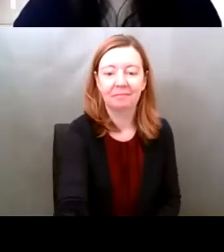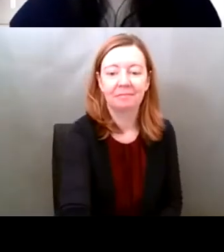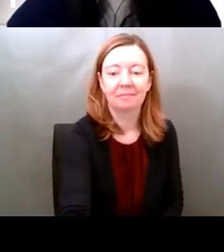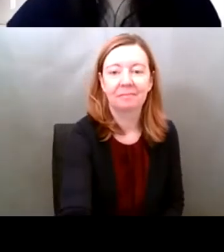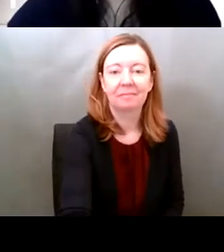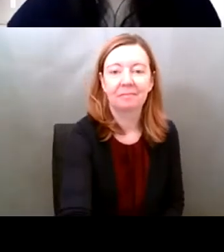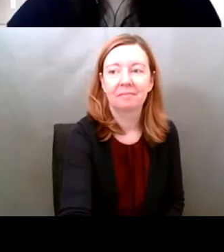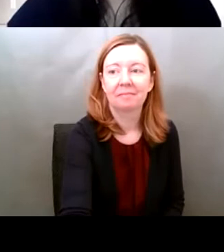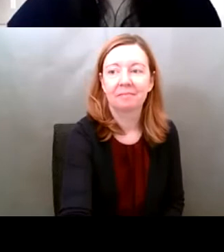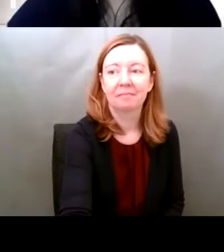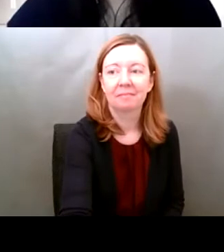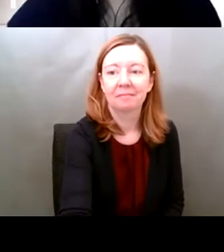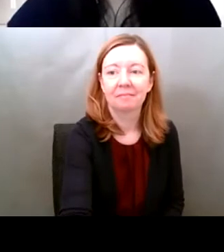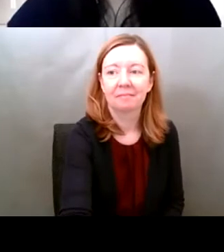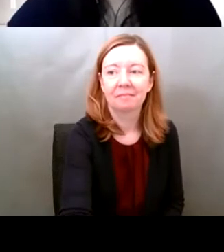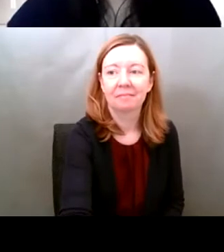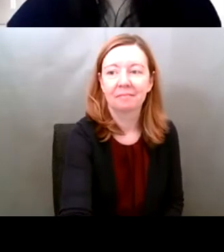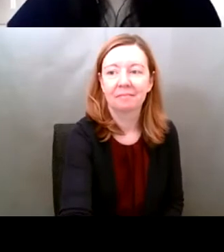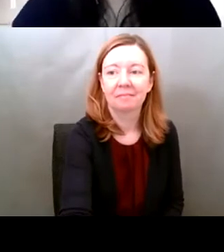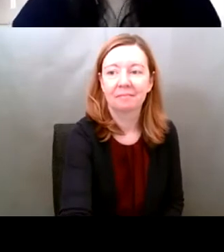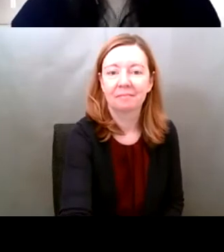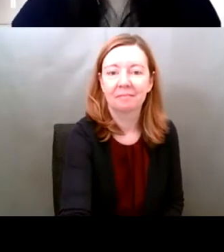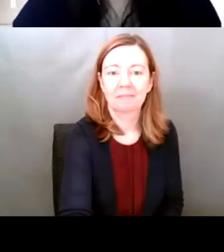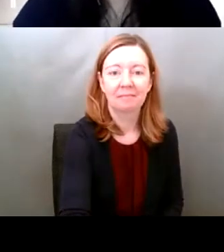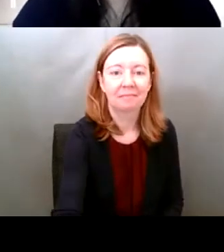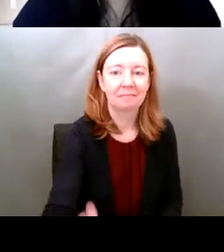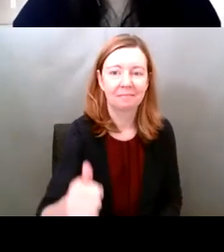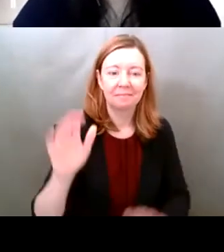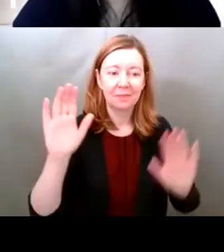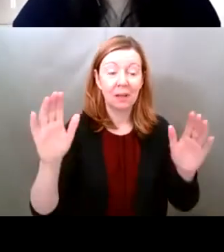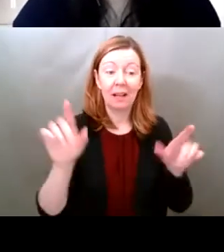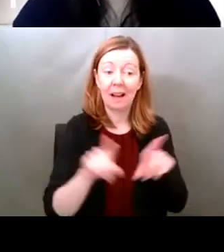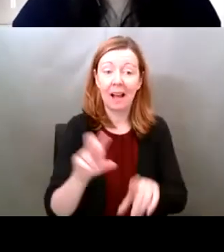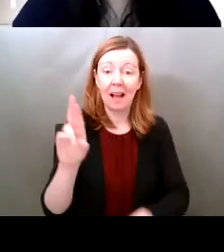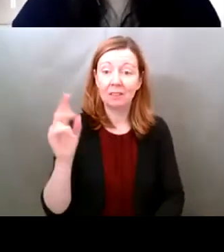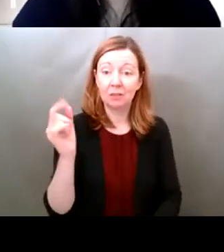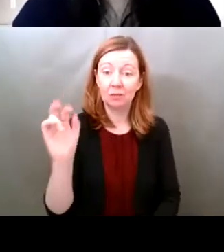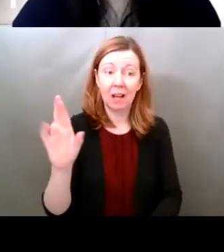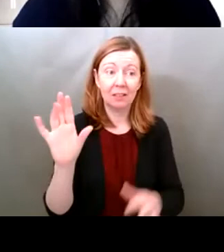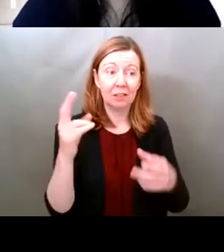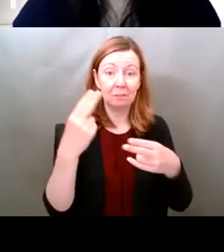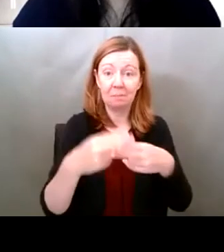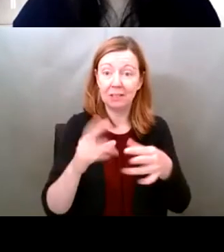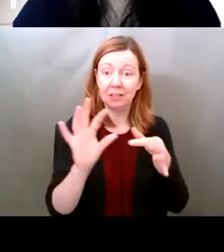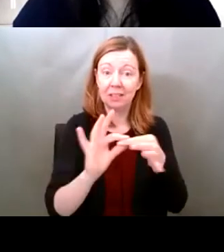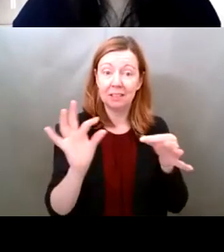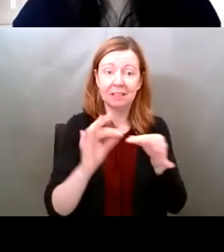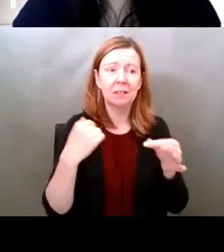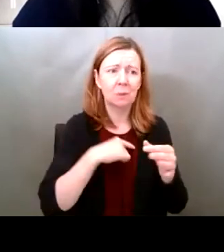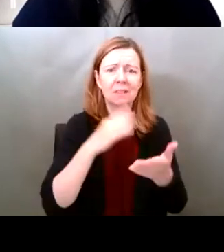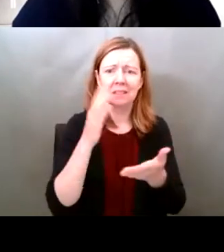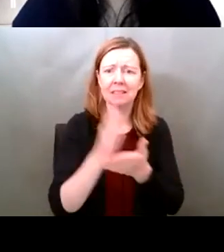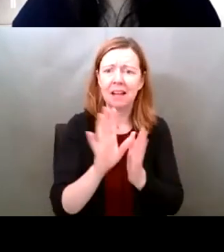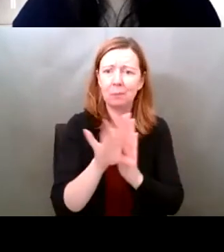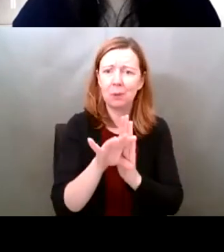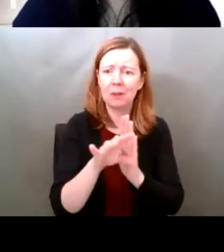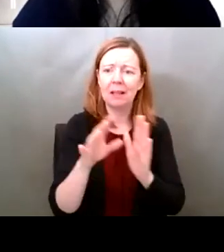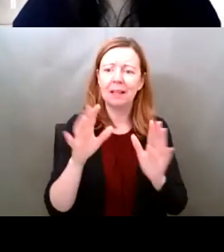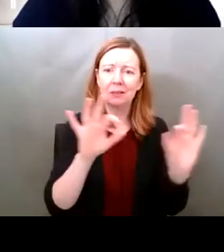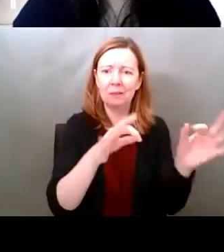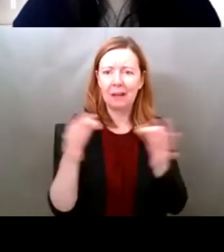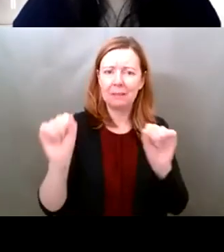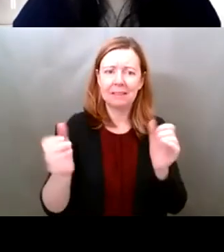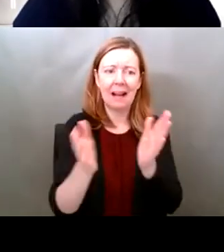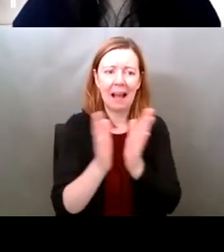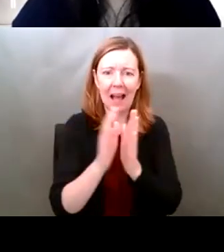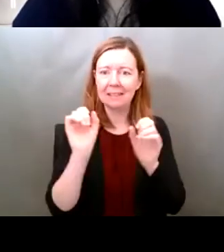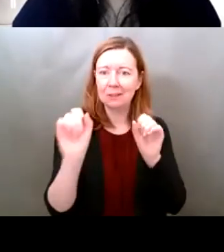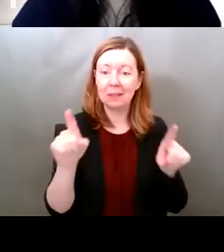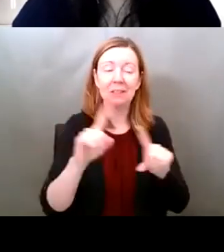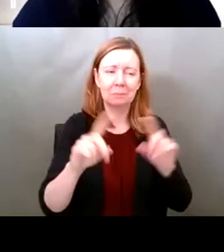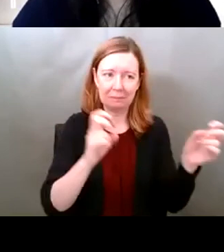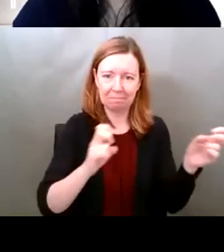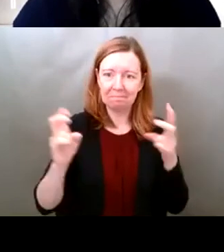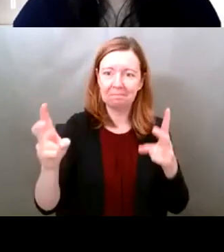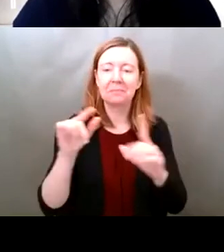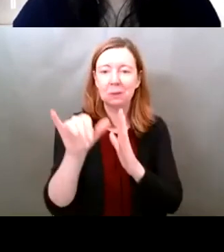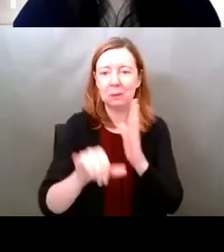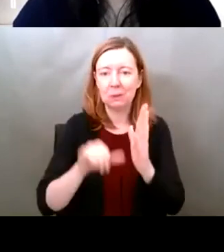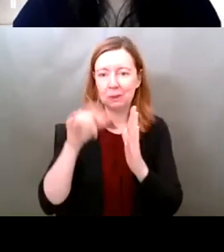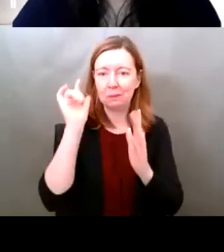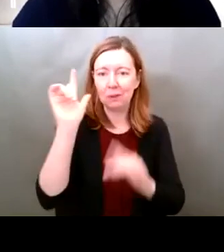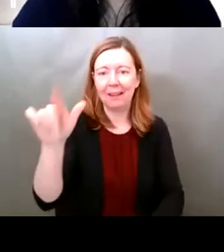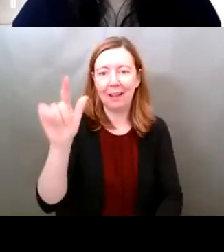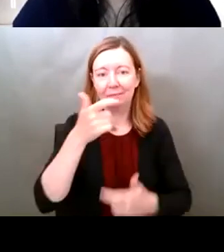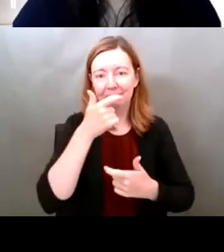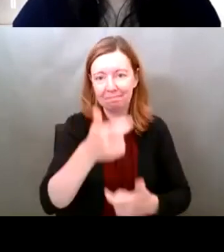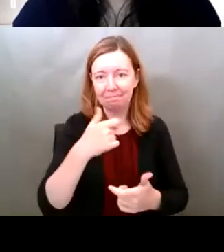[Anna} Ok, great. And as Roger mentioned, we'll stop recording so families can ask their questions, but we'll post this recording to YouTube for later viewing. I'll stop recording now.